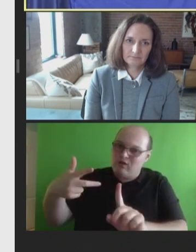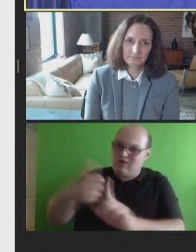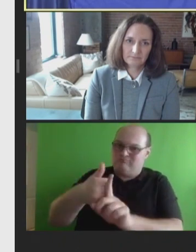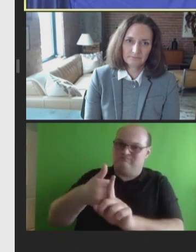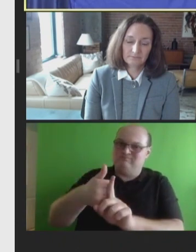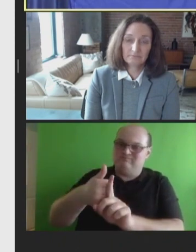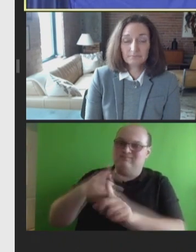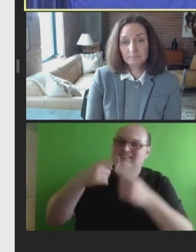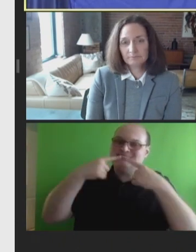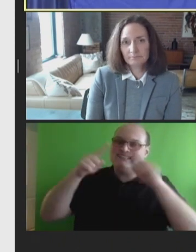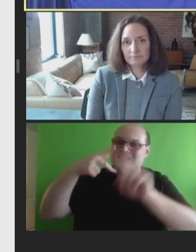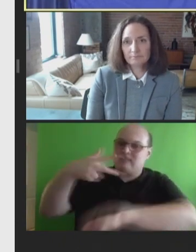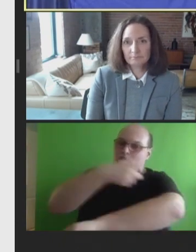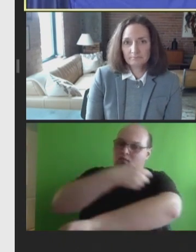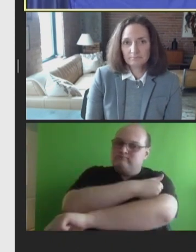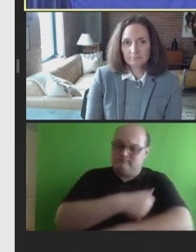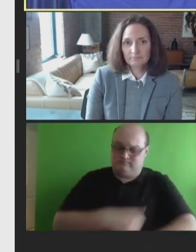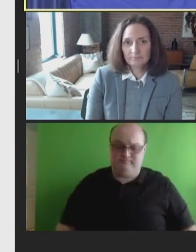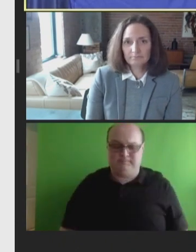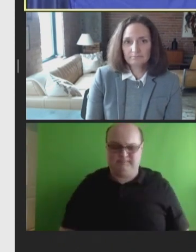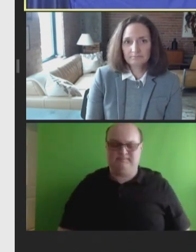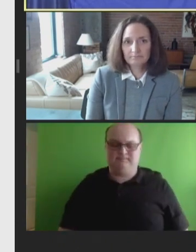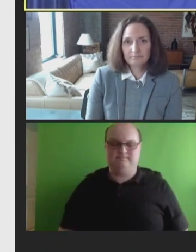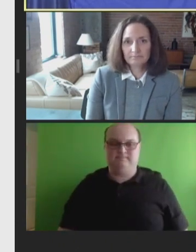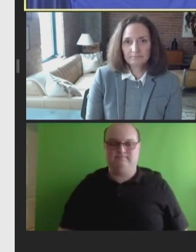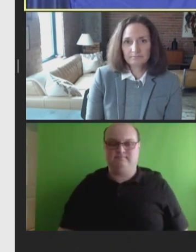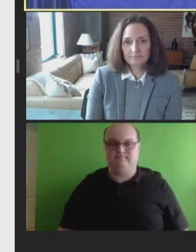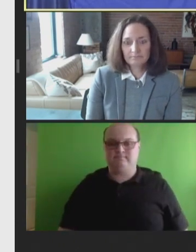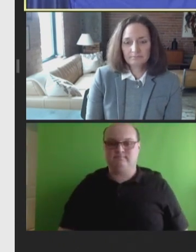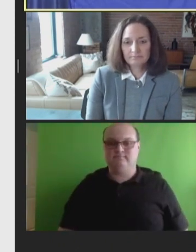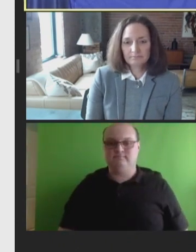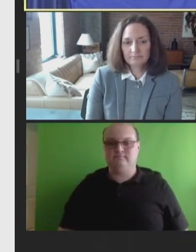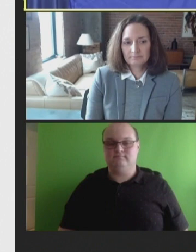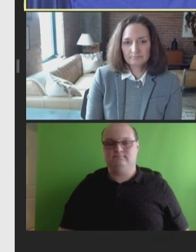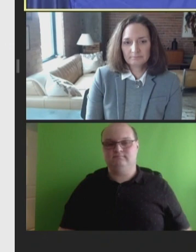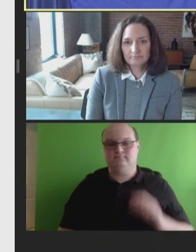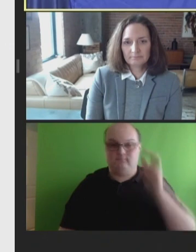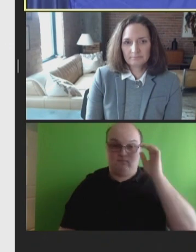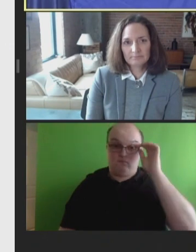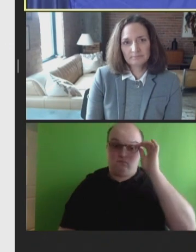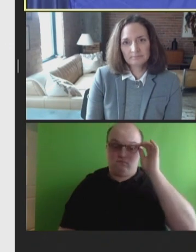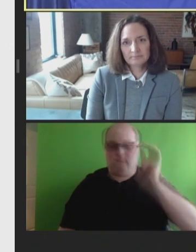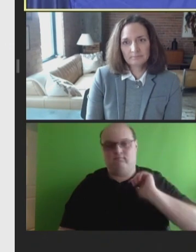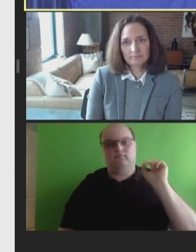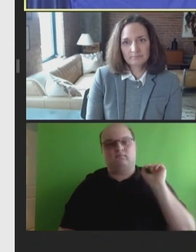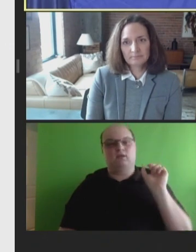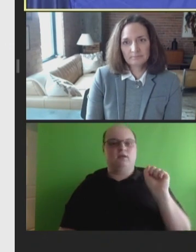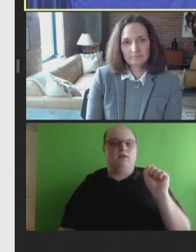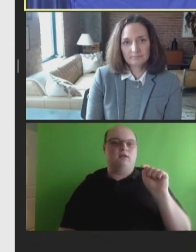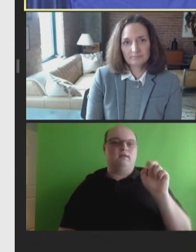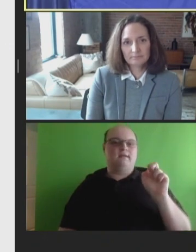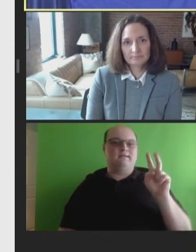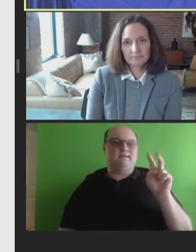Steve Rinderknecht: This is Steve Rinderknecht, one of the members and a practicing pediatrician.